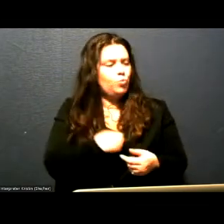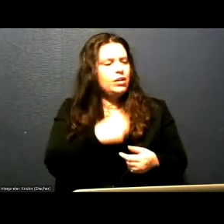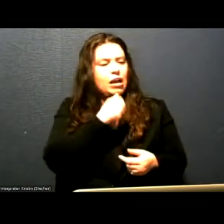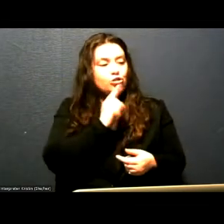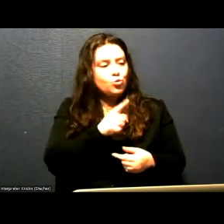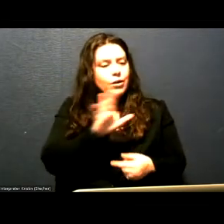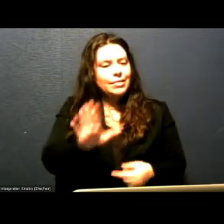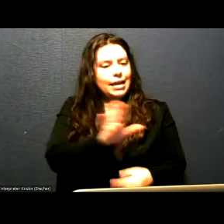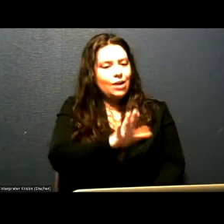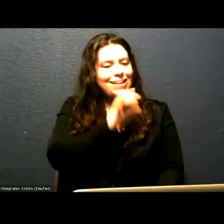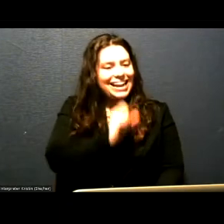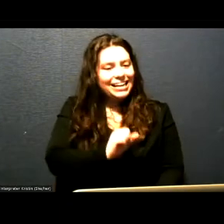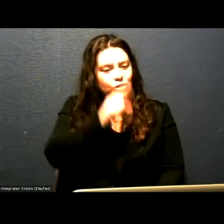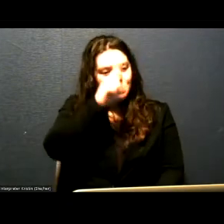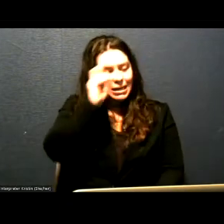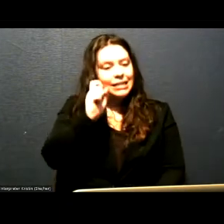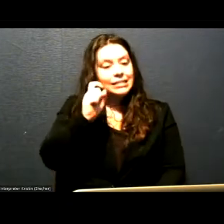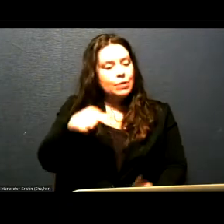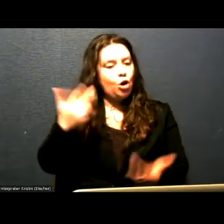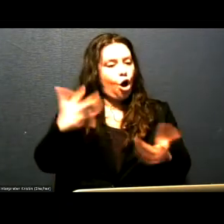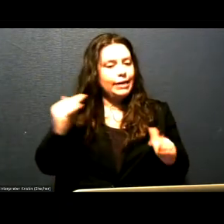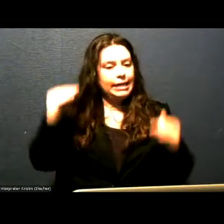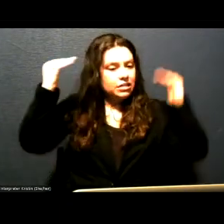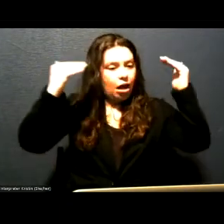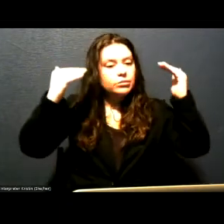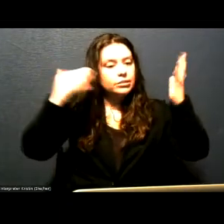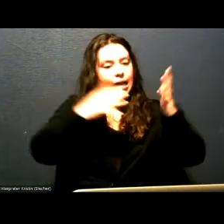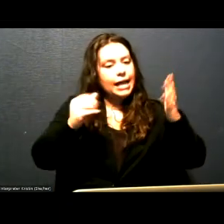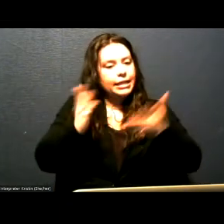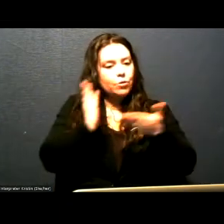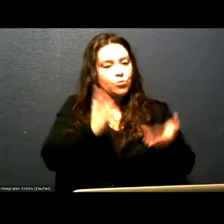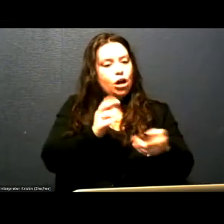a rehab as adults, and, um, they were actually brought to a rehab in Florida.